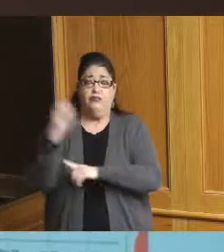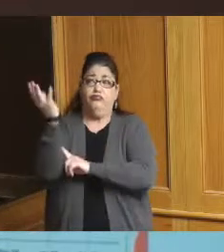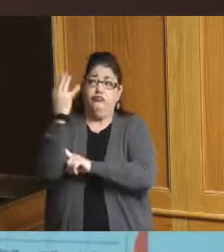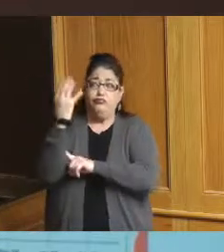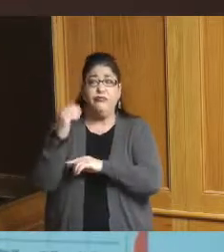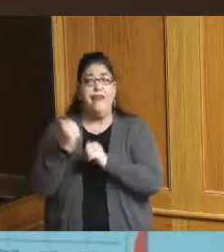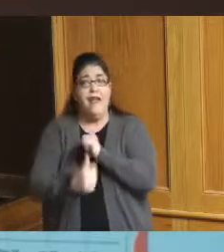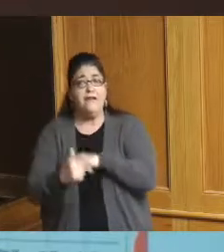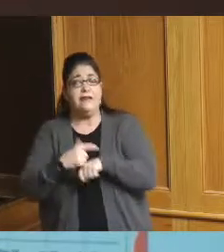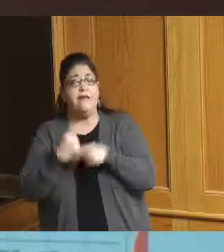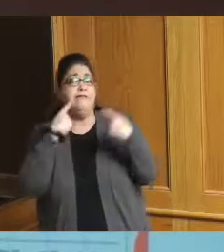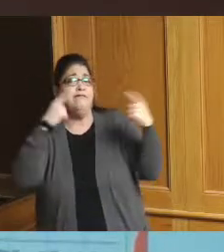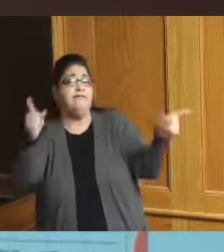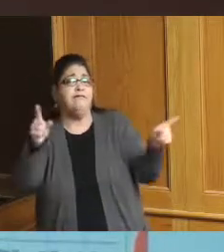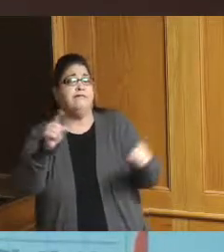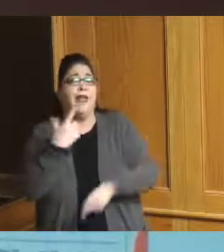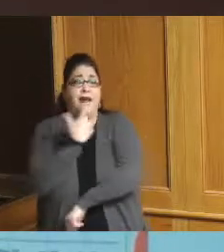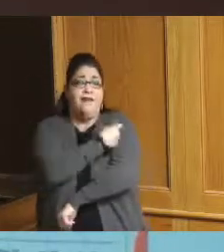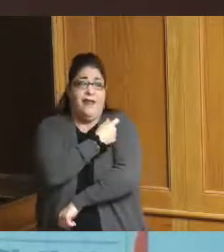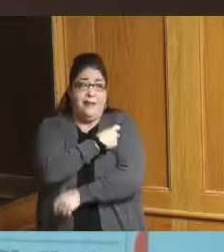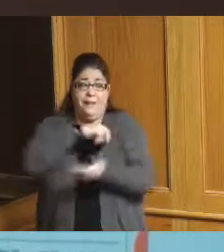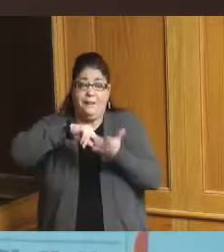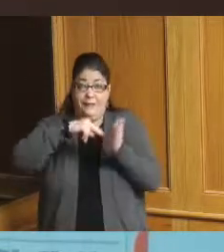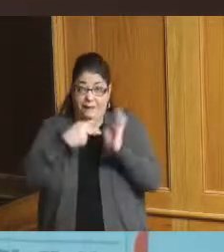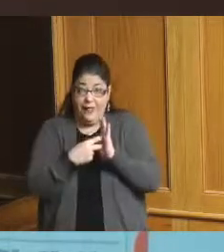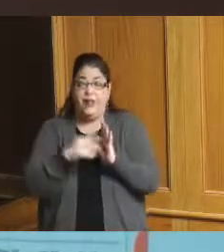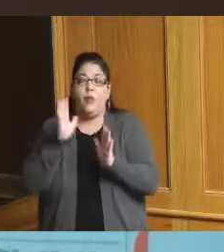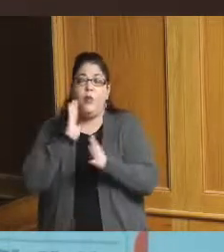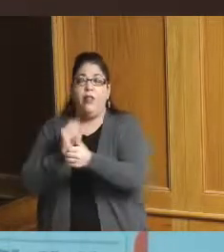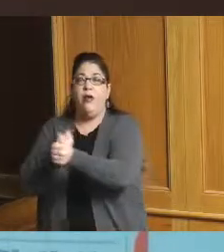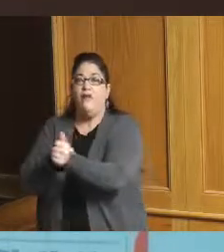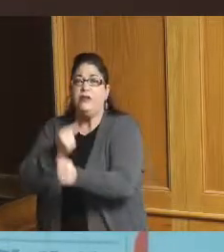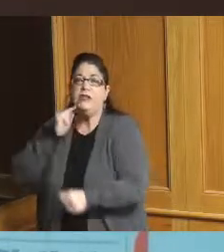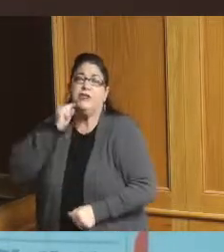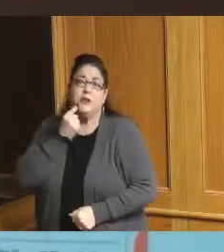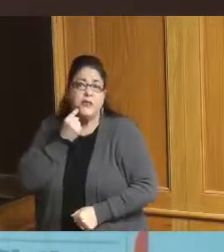is that the vaccines are keeping people out of the hospital don't allow for your friends Covid-19